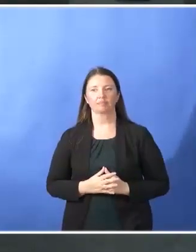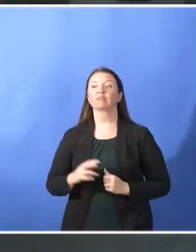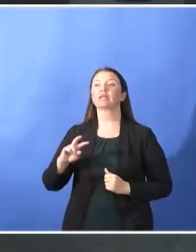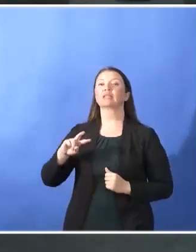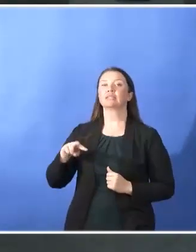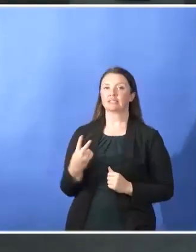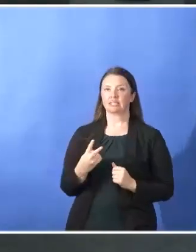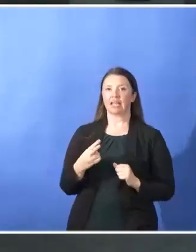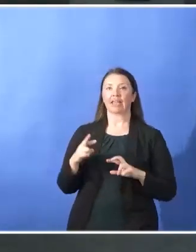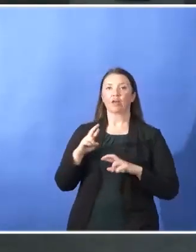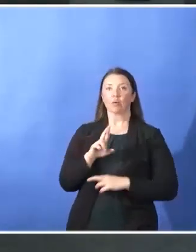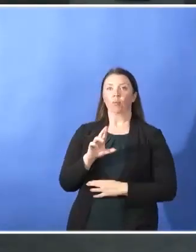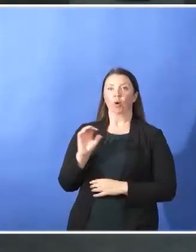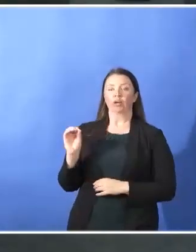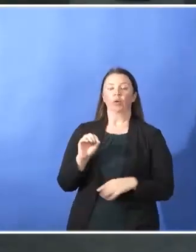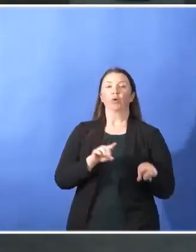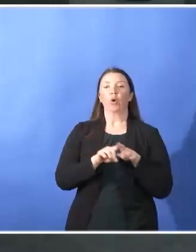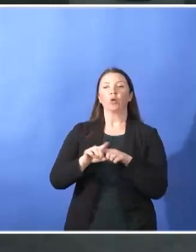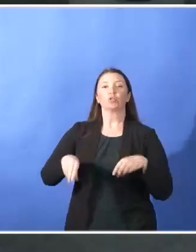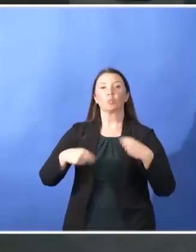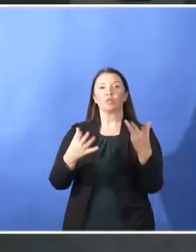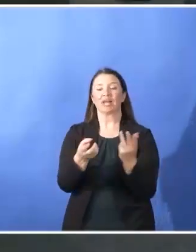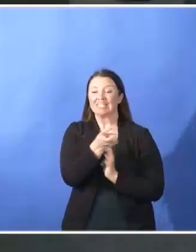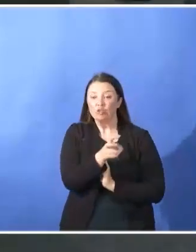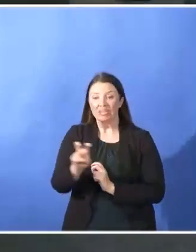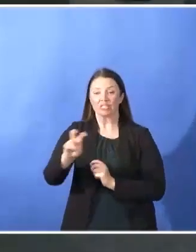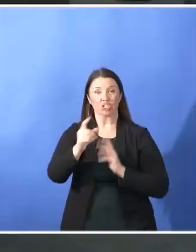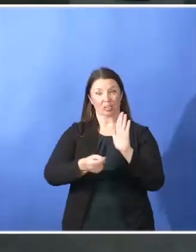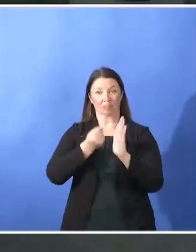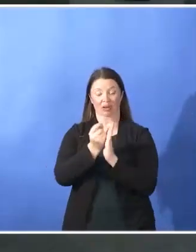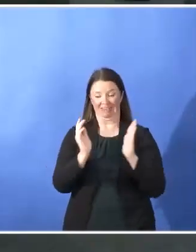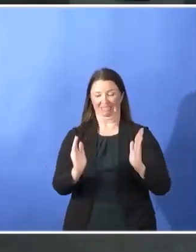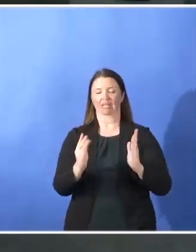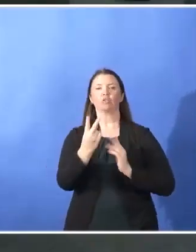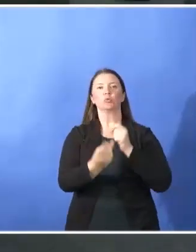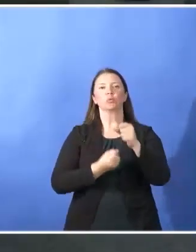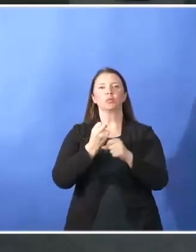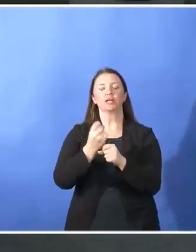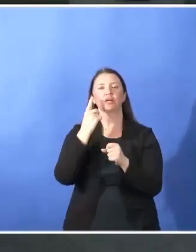PROVIDES A TRANSITION PERIOD OF TWO YEARS FOR IMPLEMENTATION.